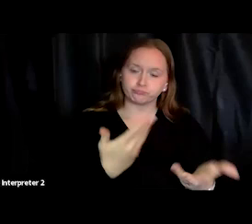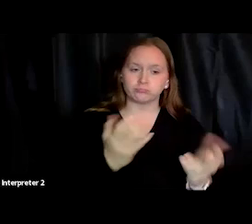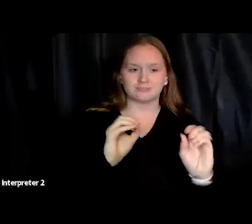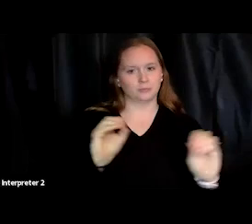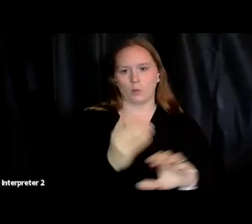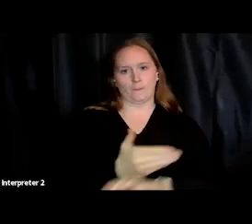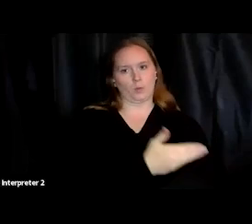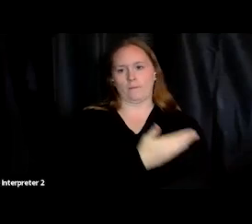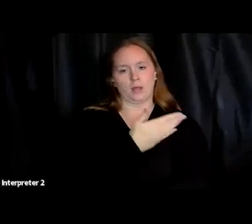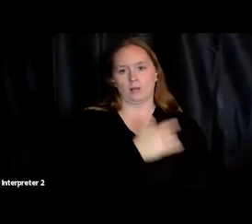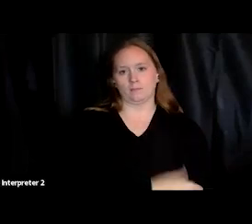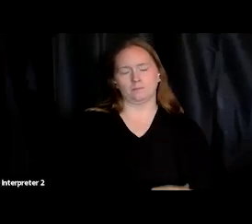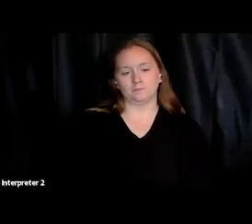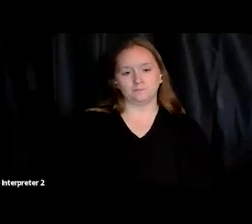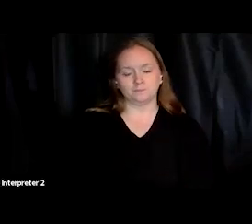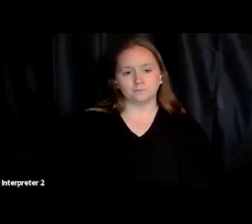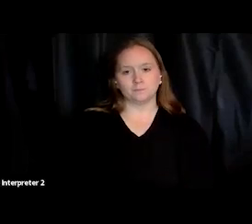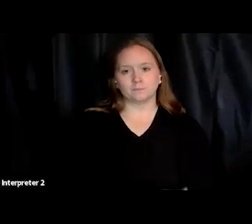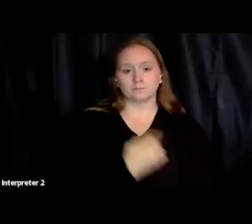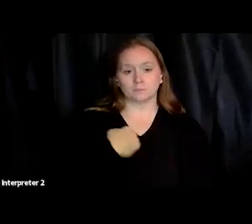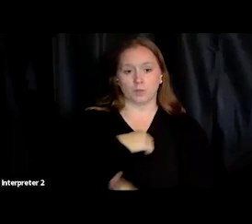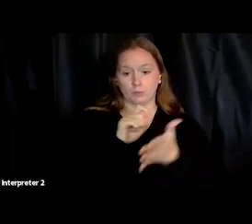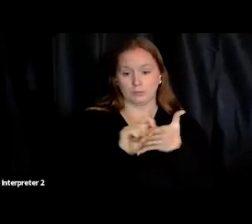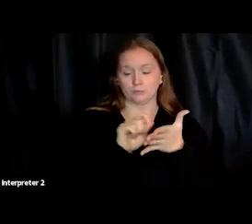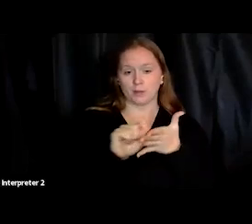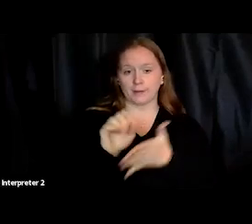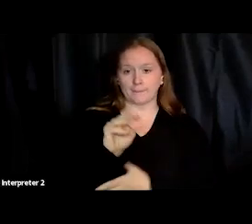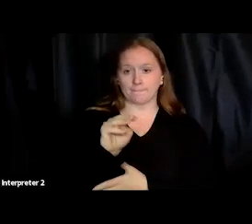When we're writing our medical summary reports, we're really trying to focus